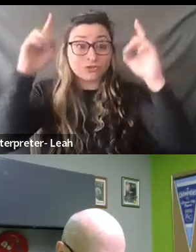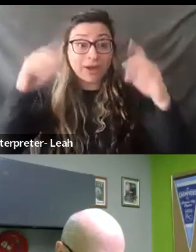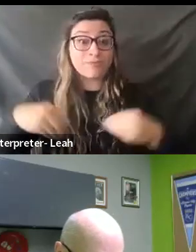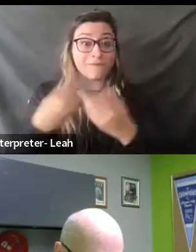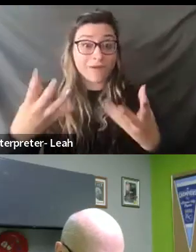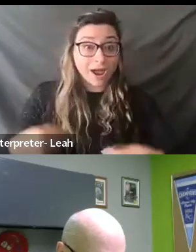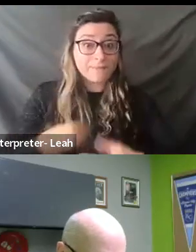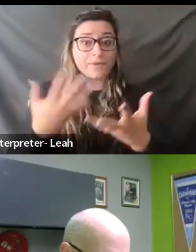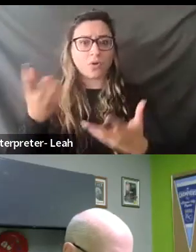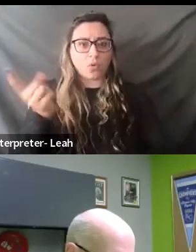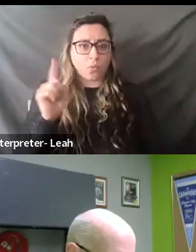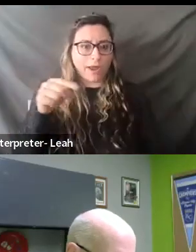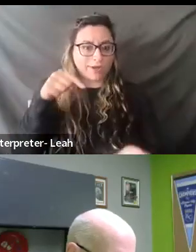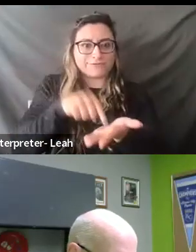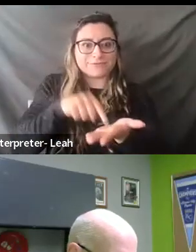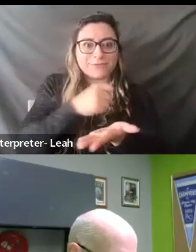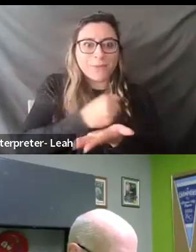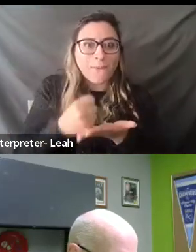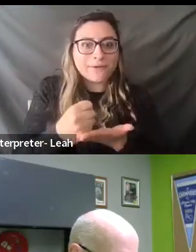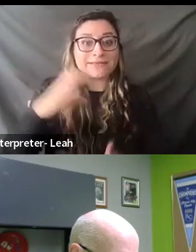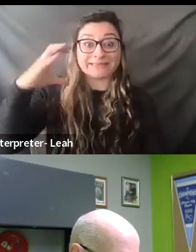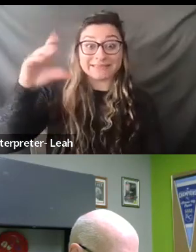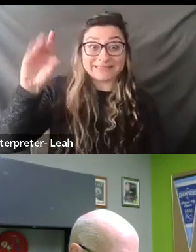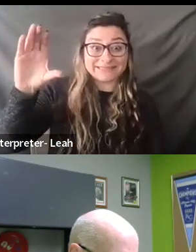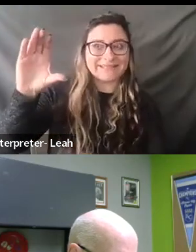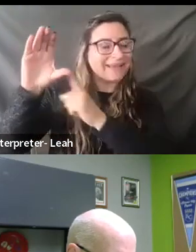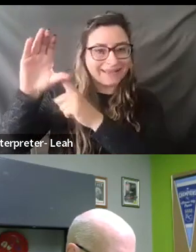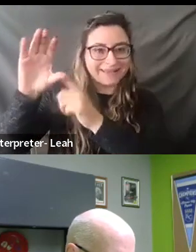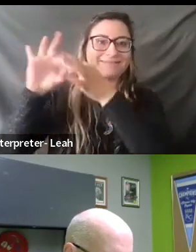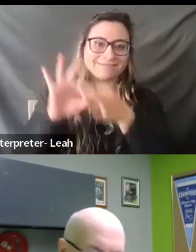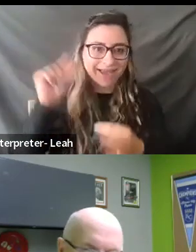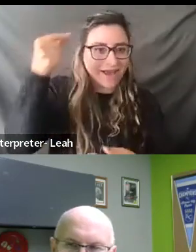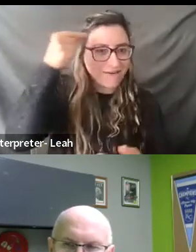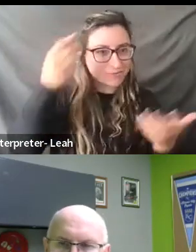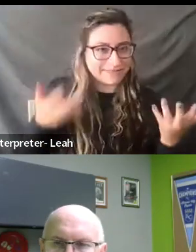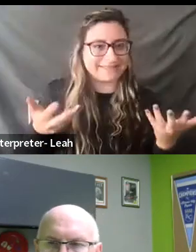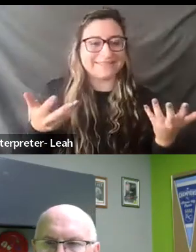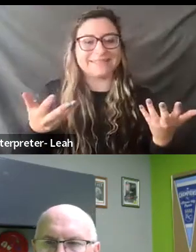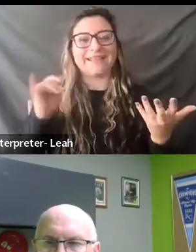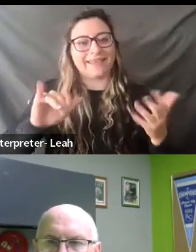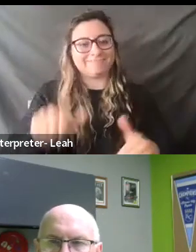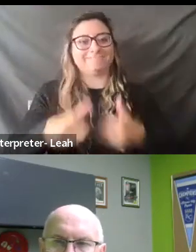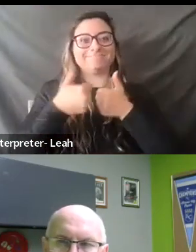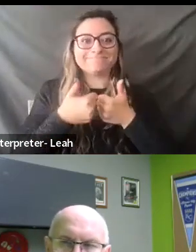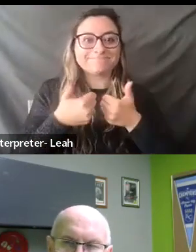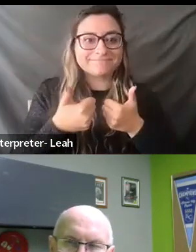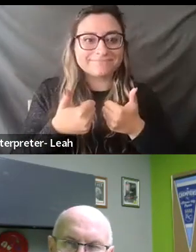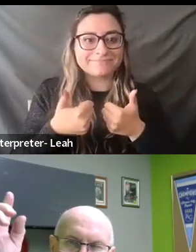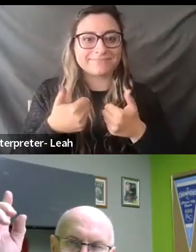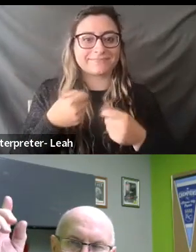And the other was even if people believe that COVID was real -- distrust of government and fear of government. All of the education you could provide and then where is your source? The CDC.